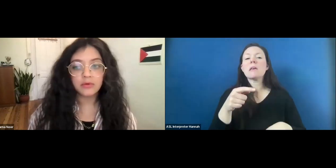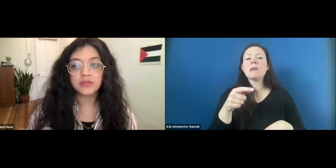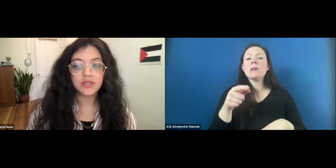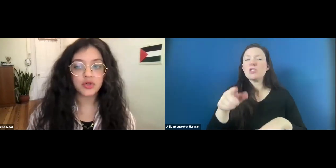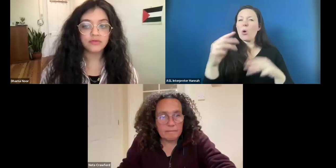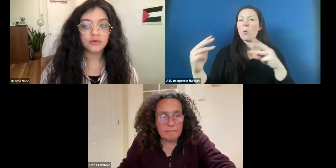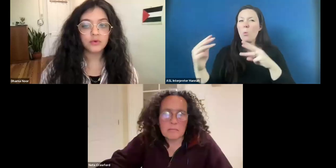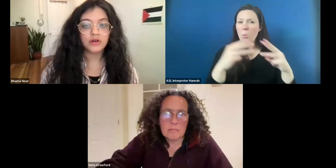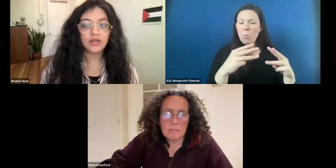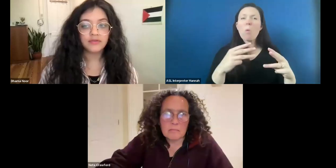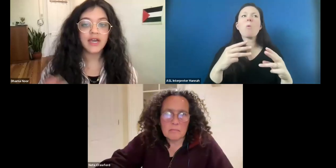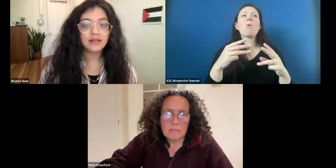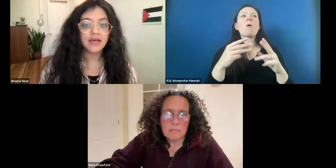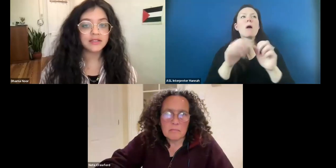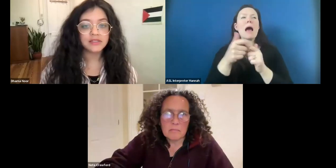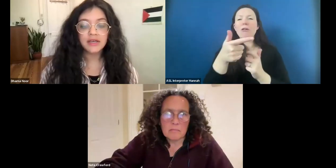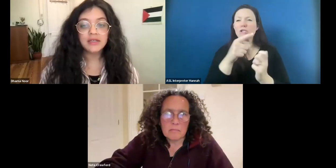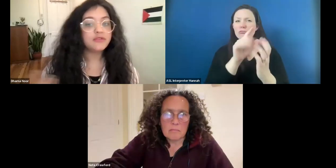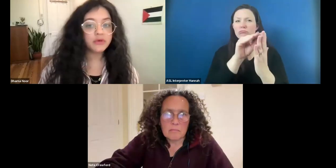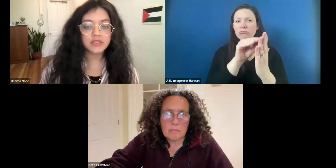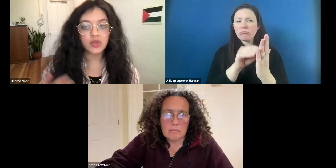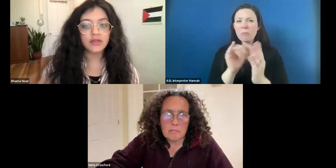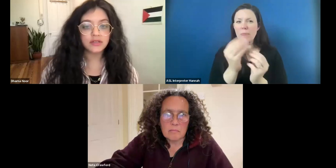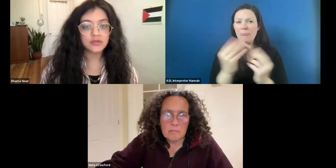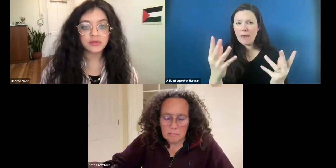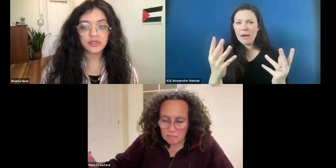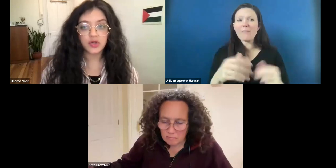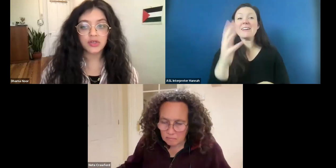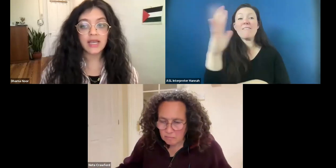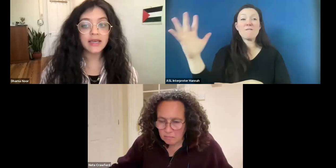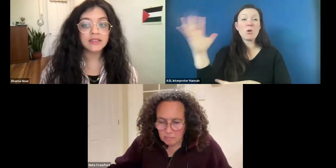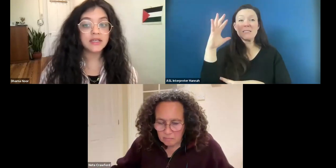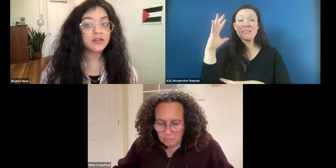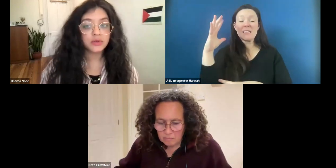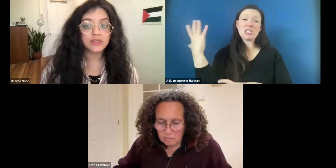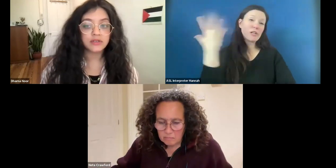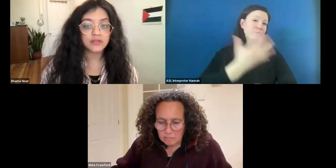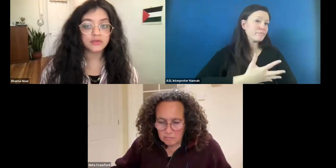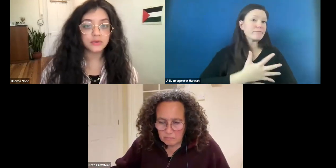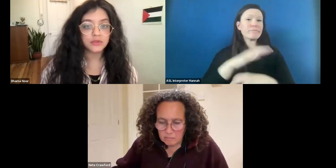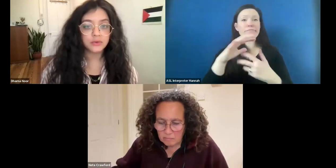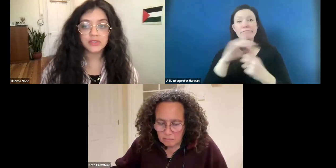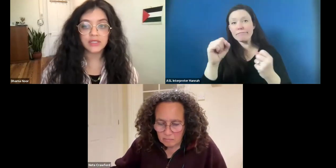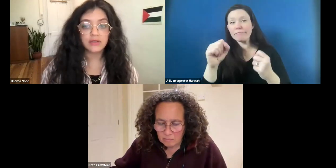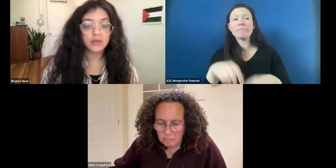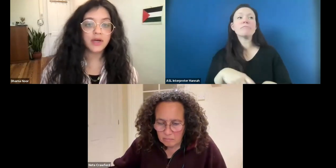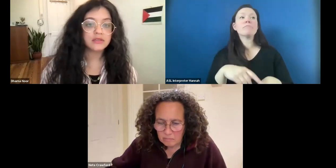and mobilization for war have catalyzed deforestation, industrialization, and increasing fossil fuel use in the U.S.